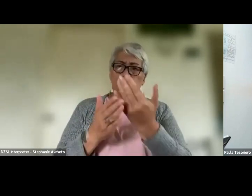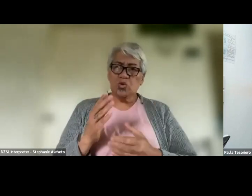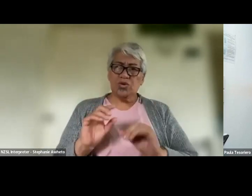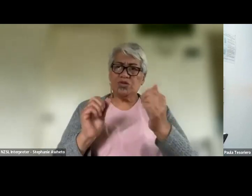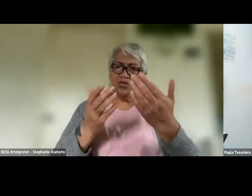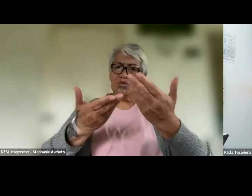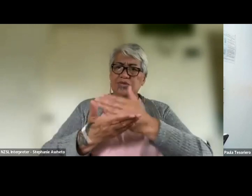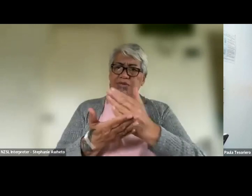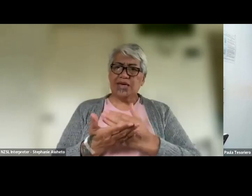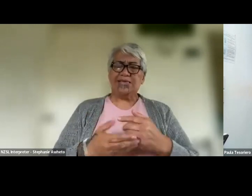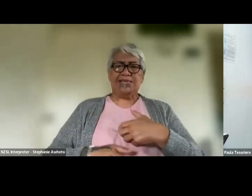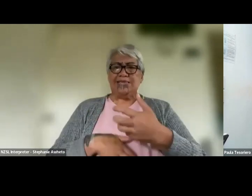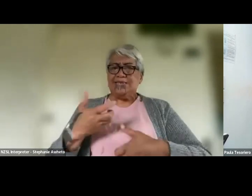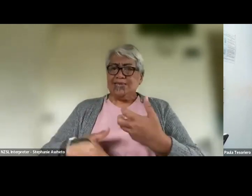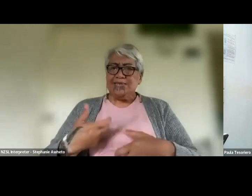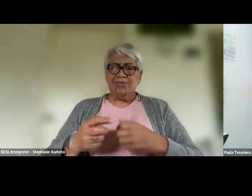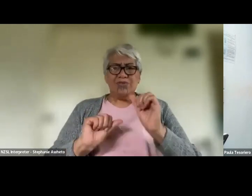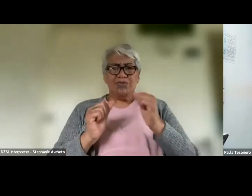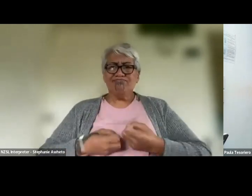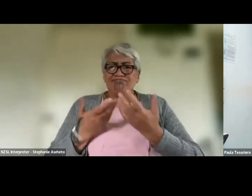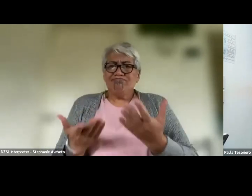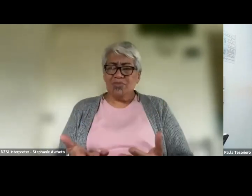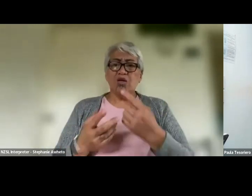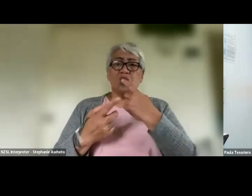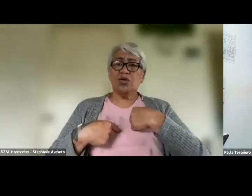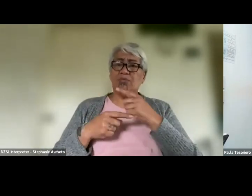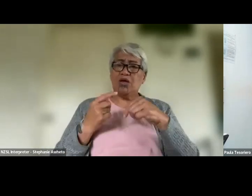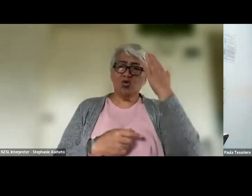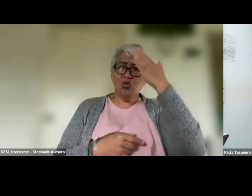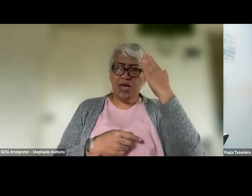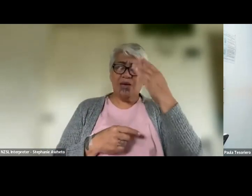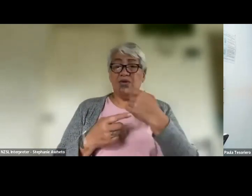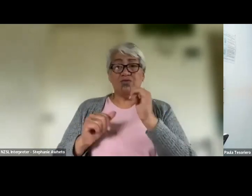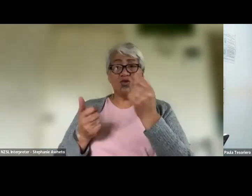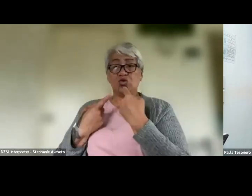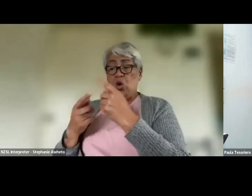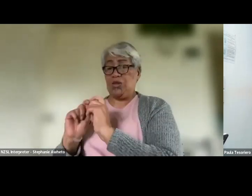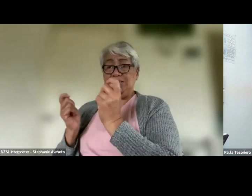frustrations and aspirations with the team and I at the last hui,